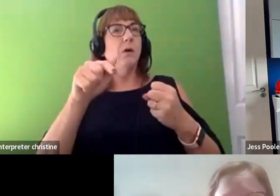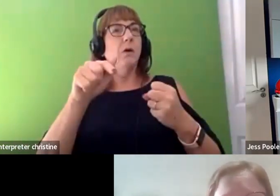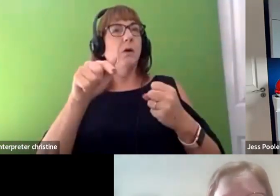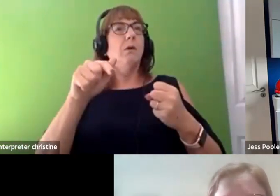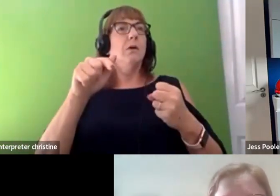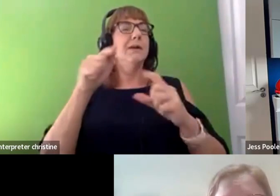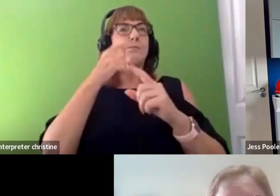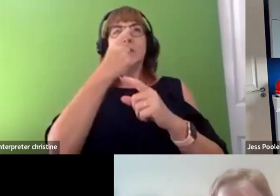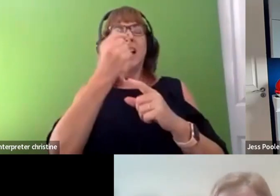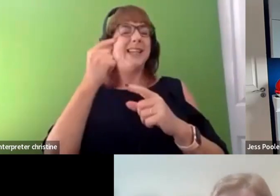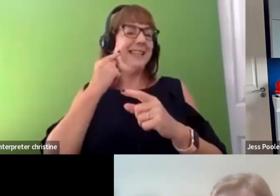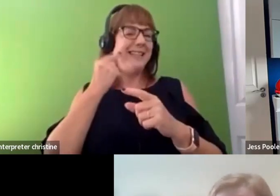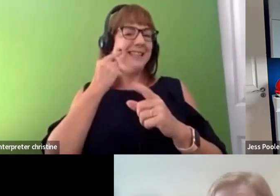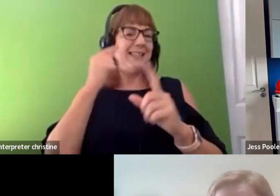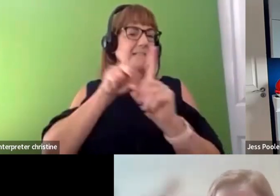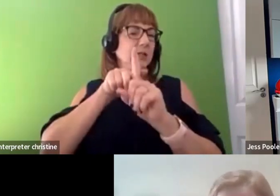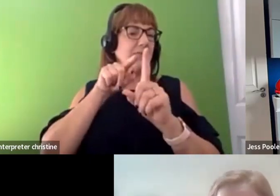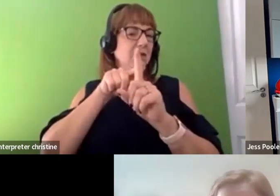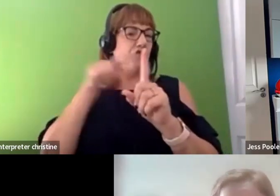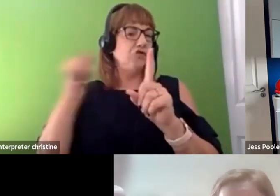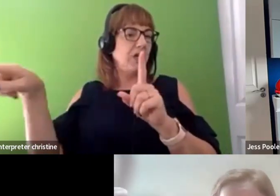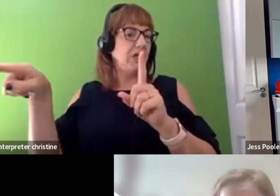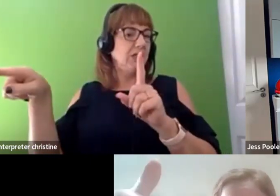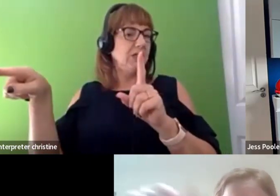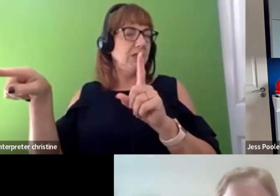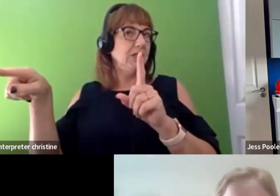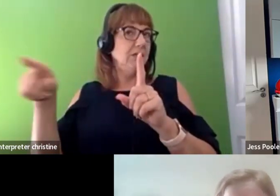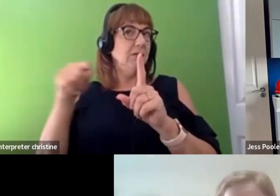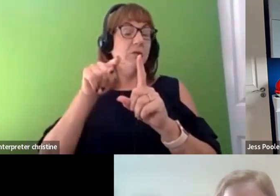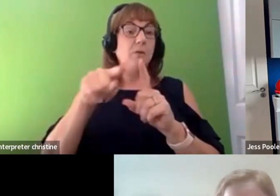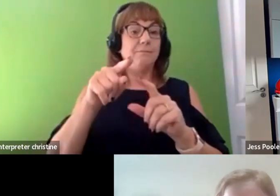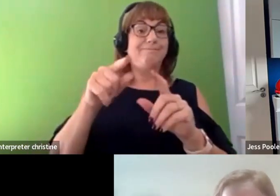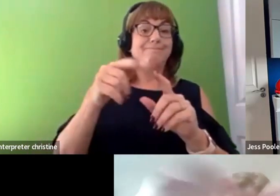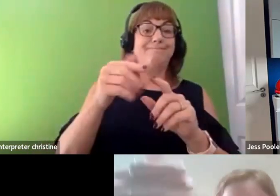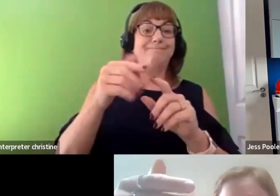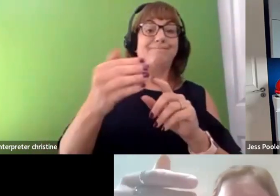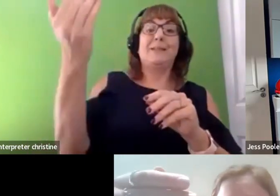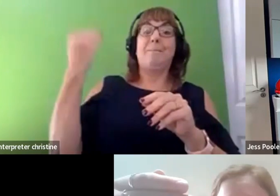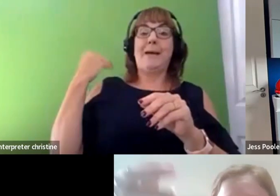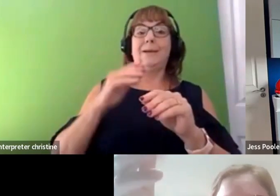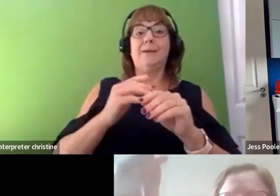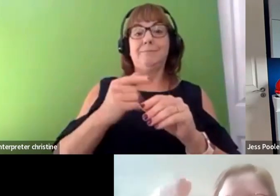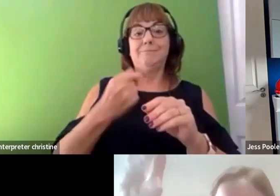kids ministry, actually there is so much visual distraction between them and me at the front or